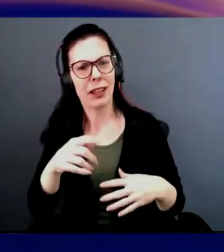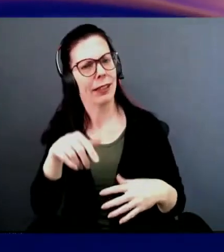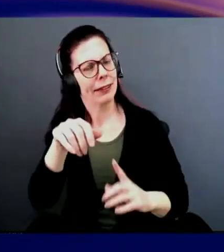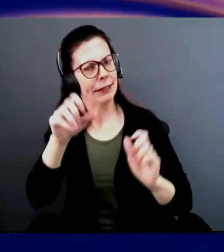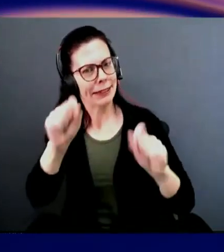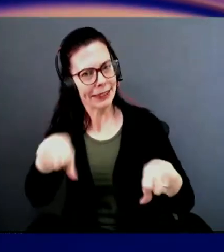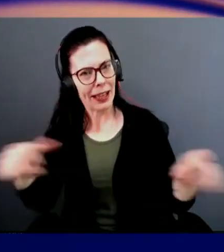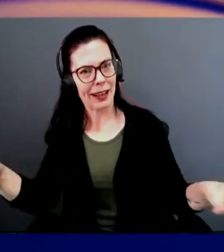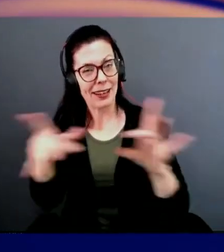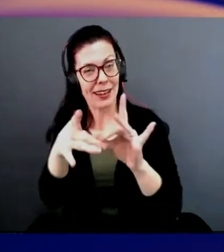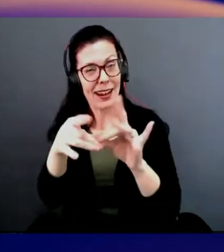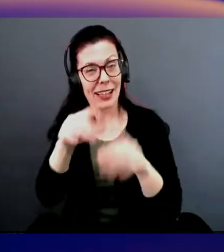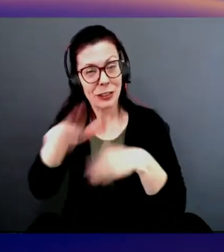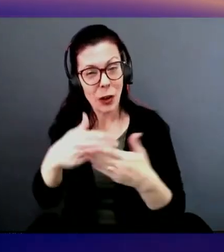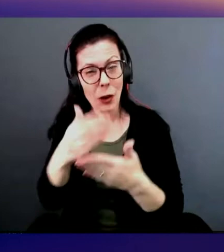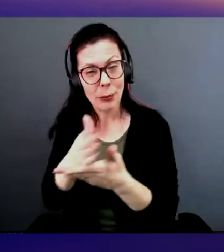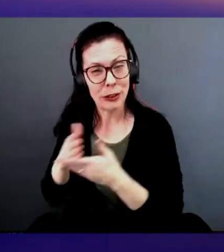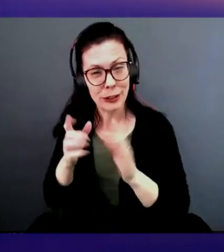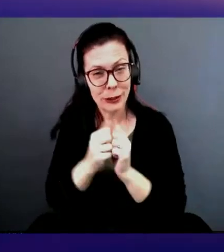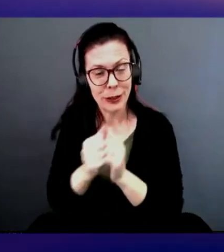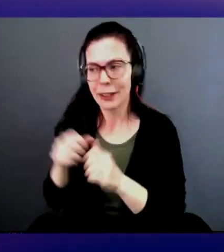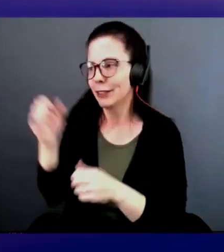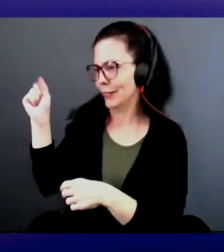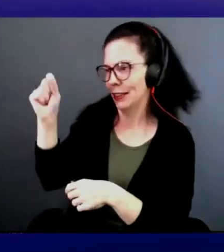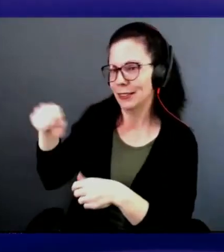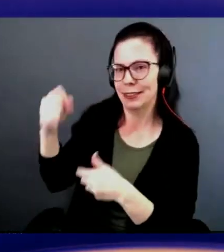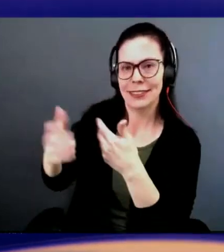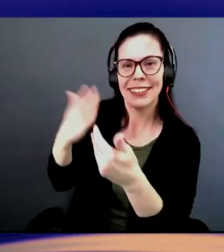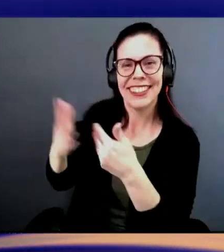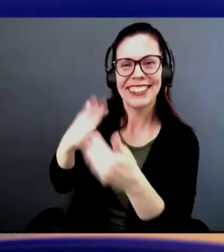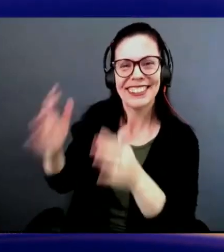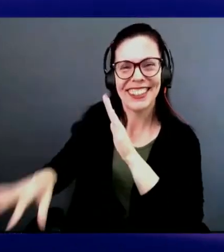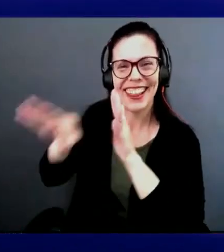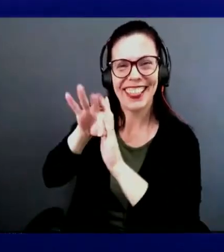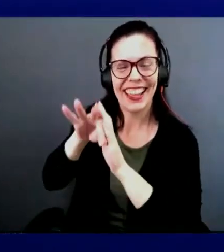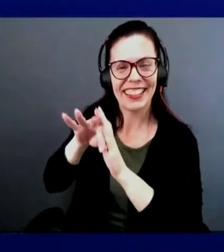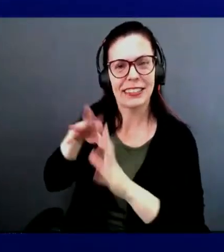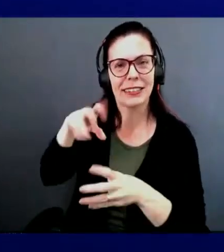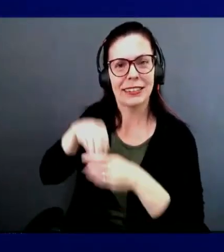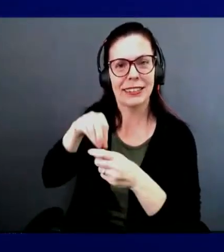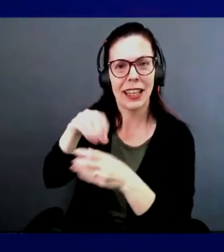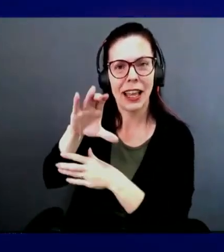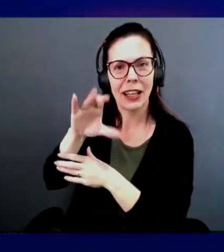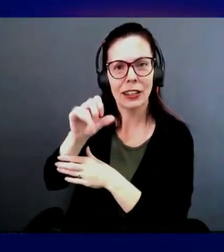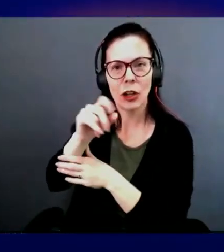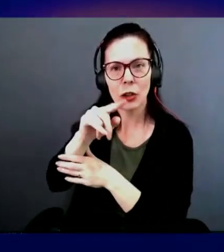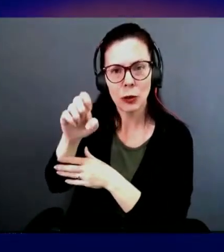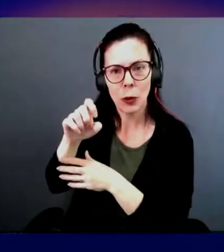Just connect all in with an easy selector mechanism inside the console. And growing the amount of sources